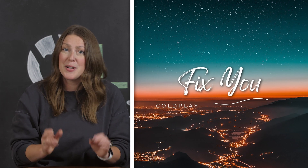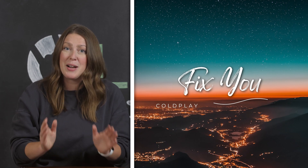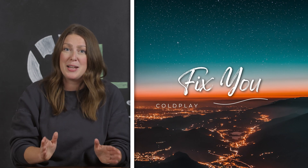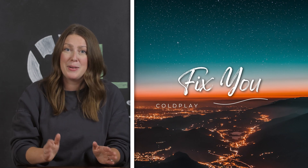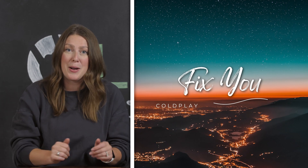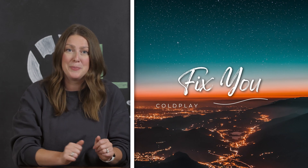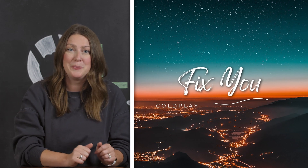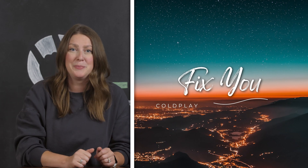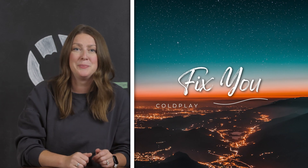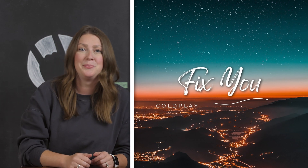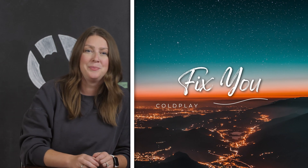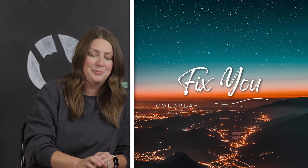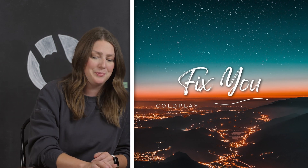All right, here we go.